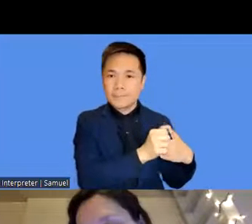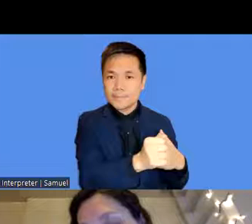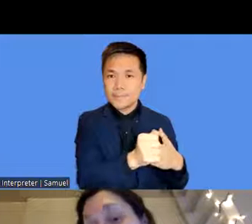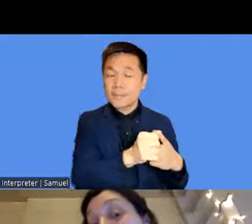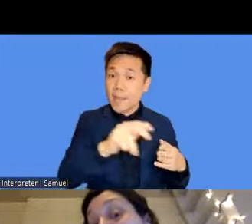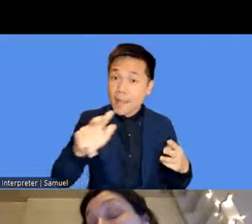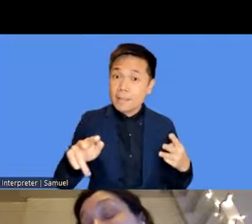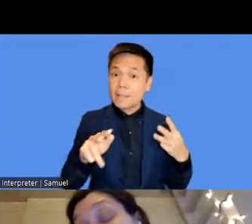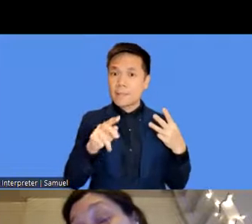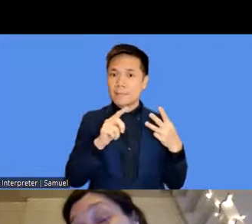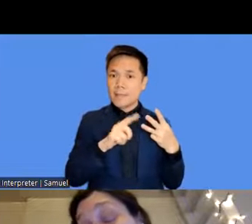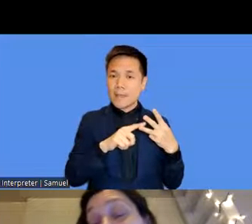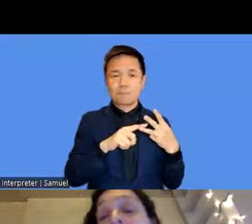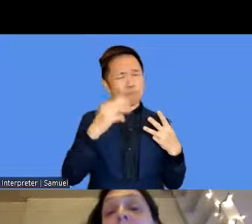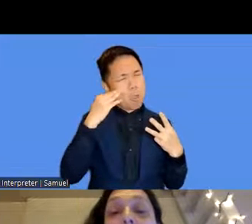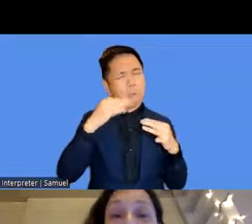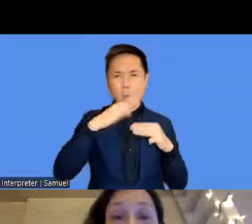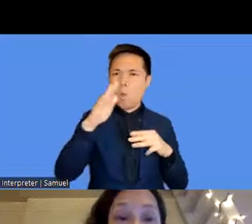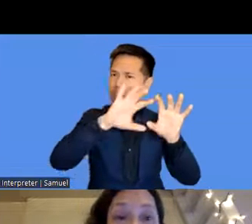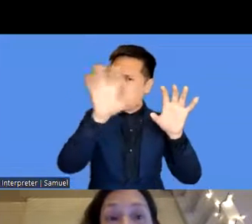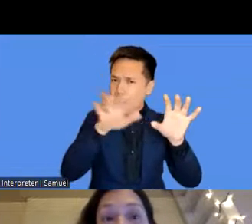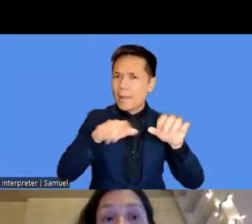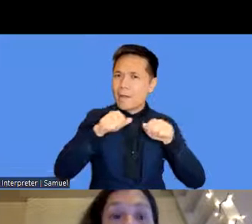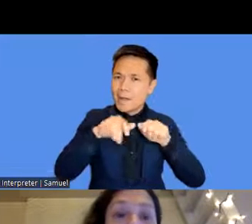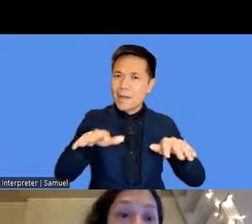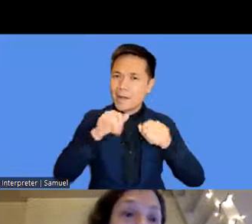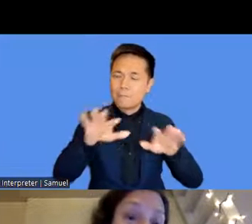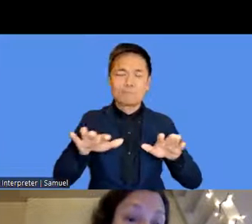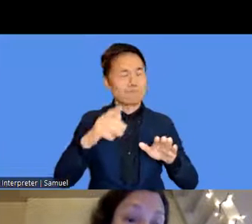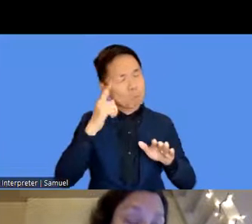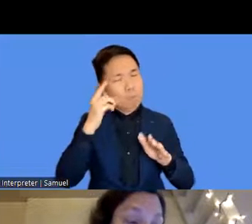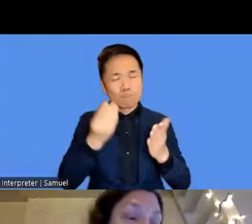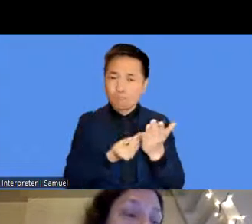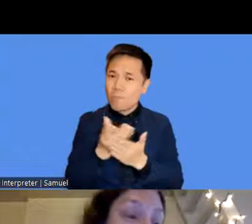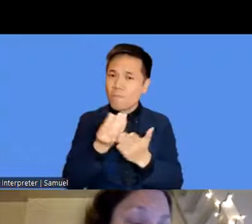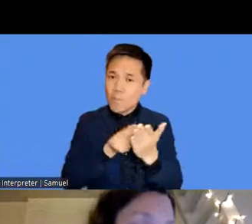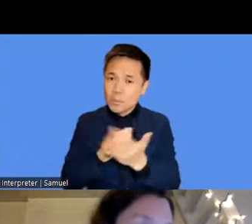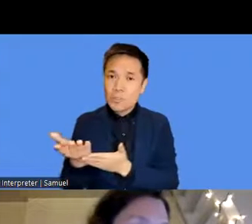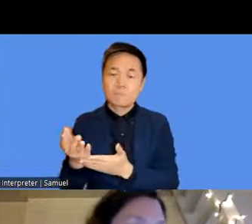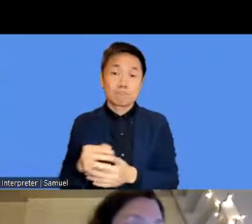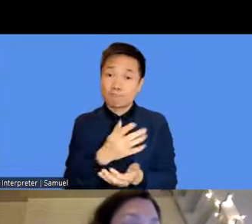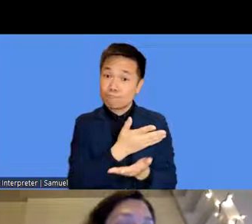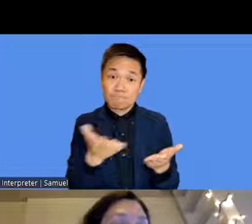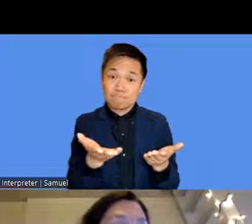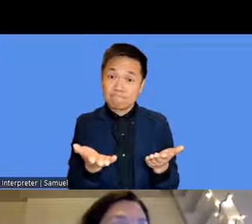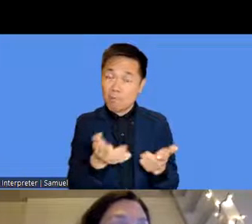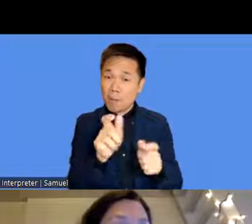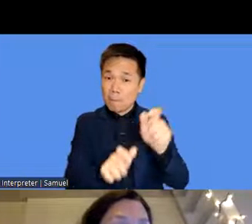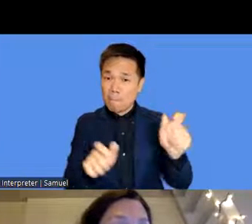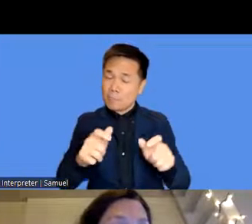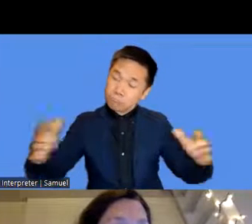So, we will also have webinars and information and sessions to come together on citizen data.